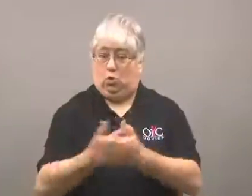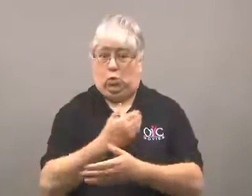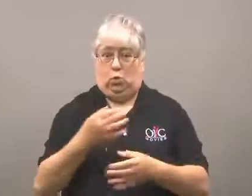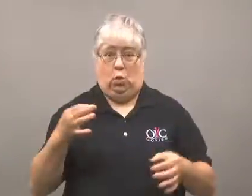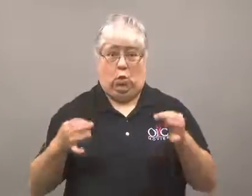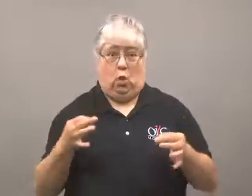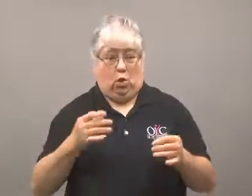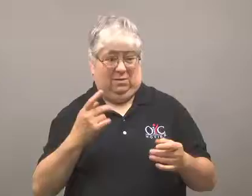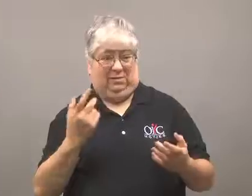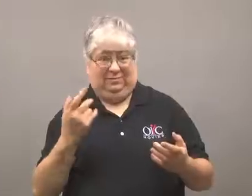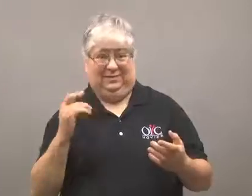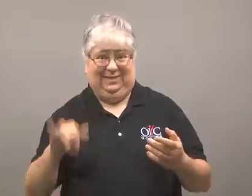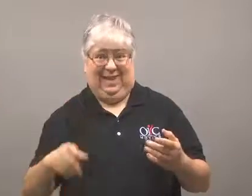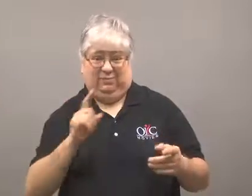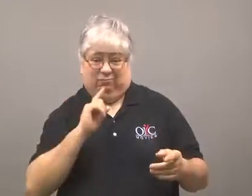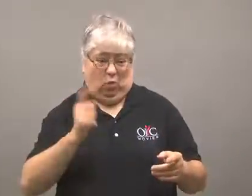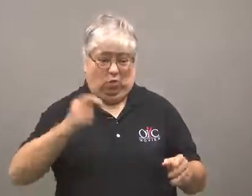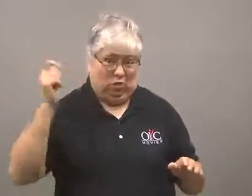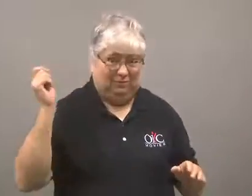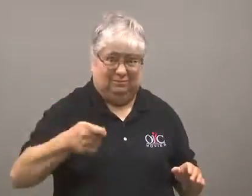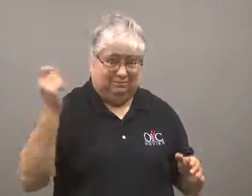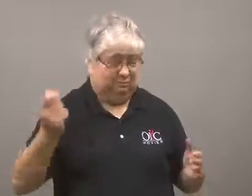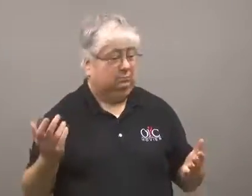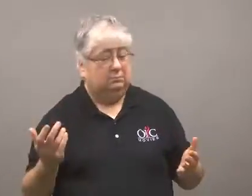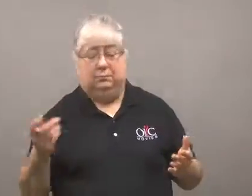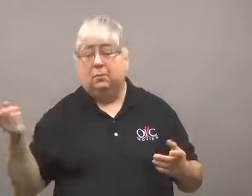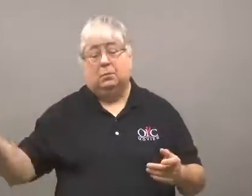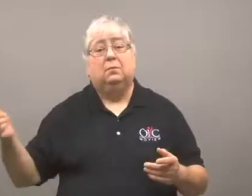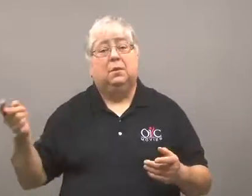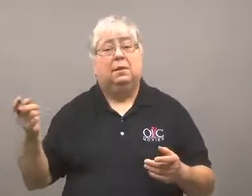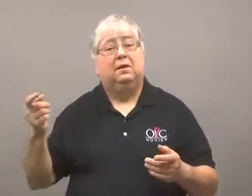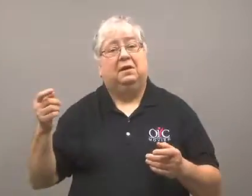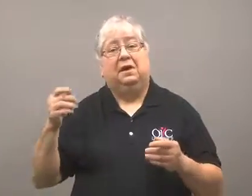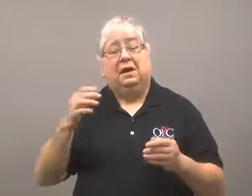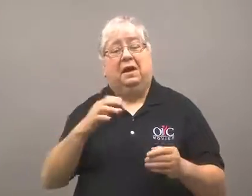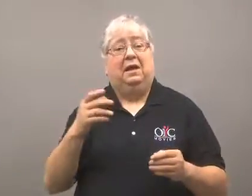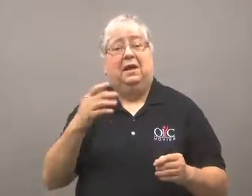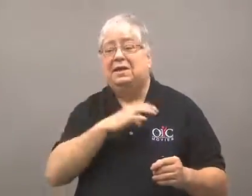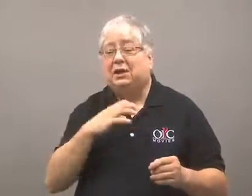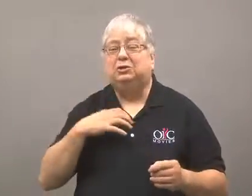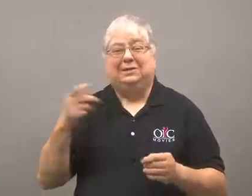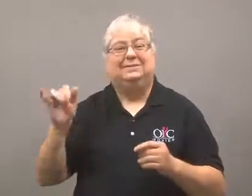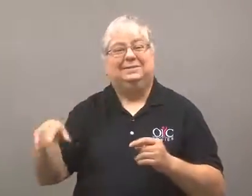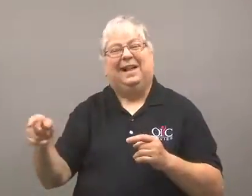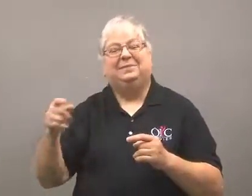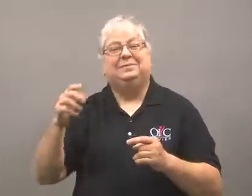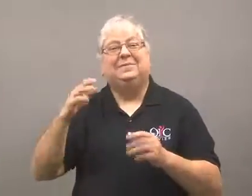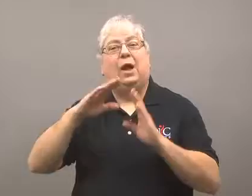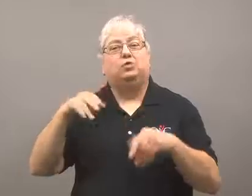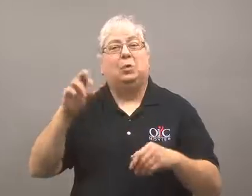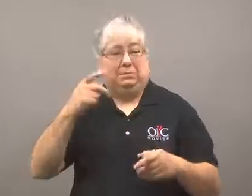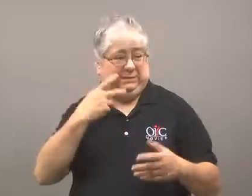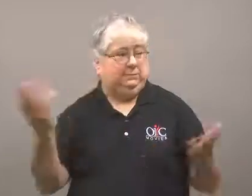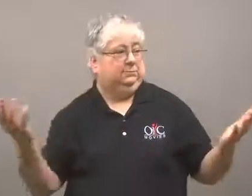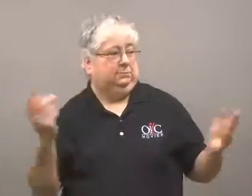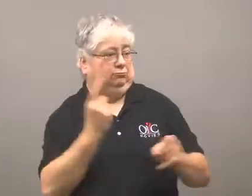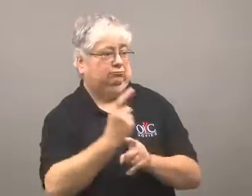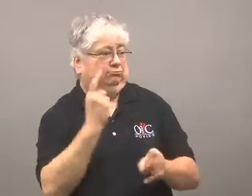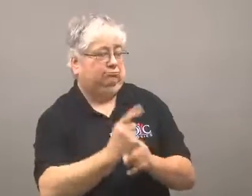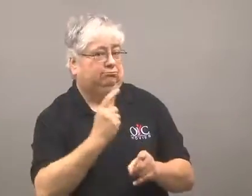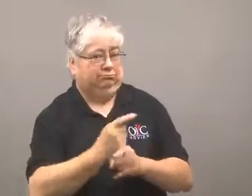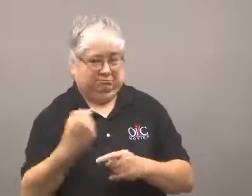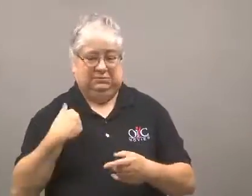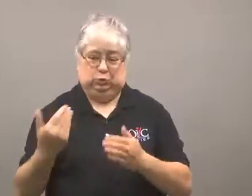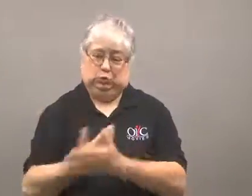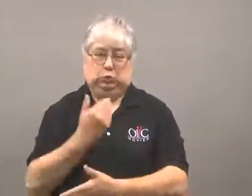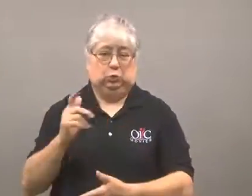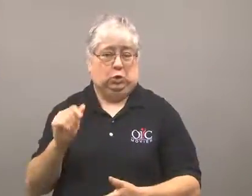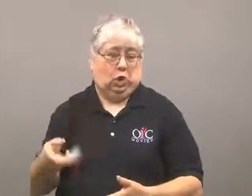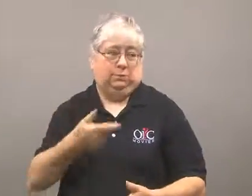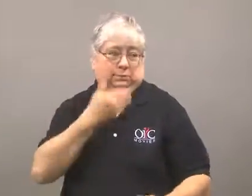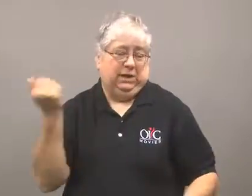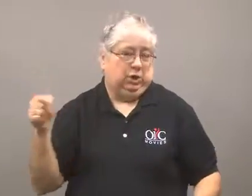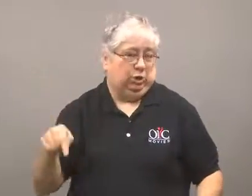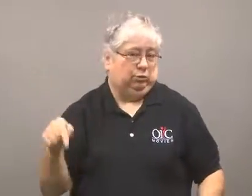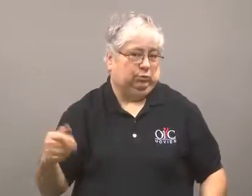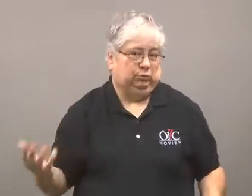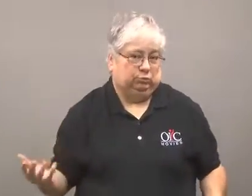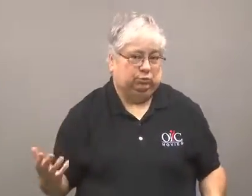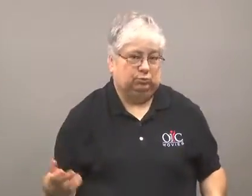In light of the new ruling by the court, the House says their bill is the right way to go.